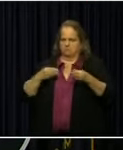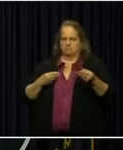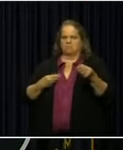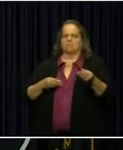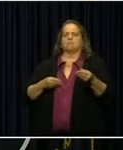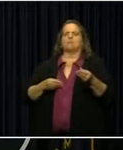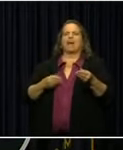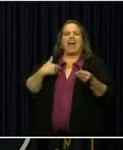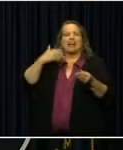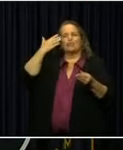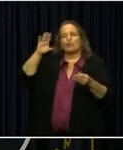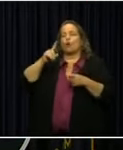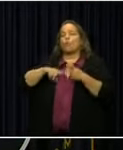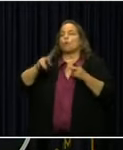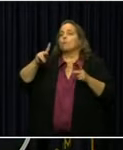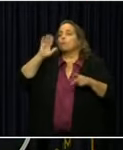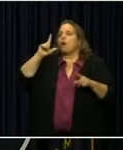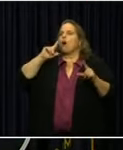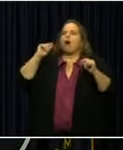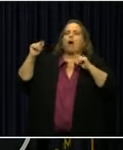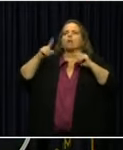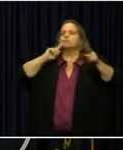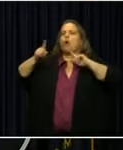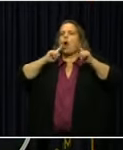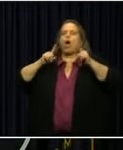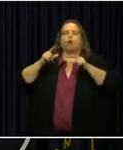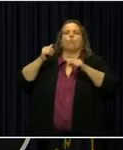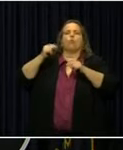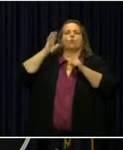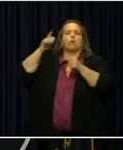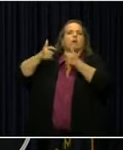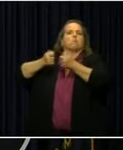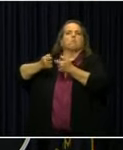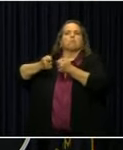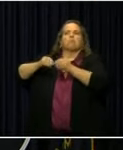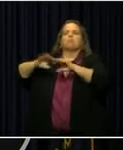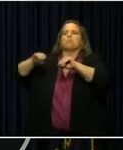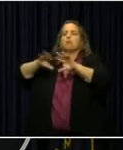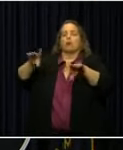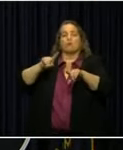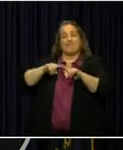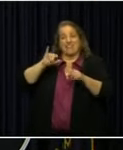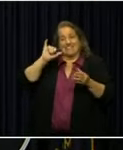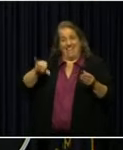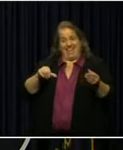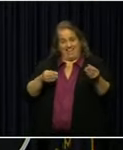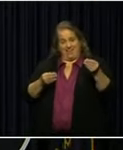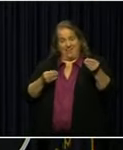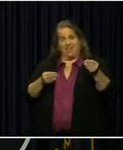BECAUSE IT'S JUST RECOMMENDATIONS, THAT WE SHOULD MEET BEFORE WE START TAKING SOME